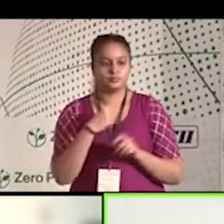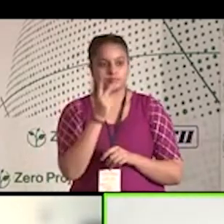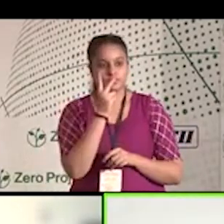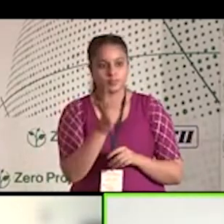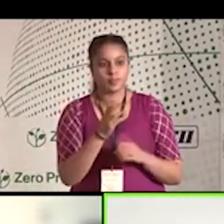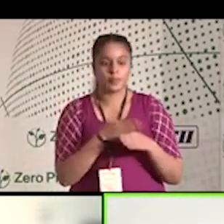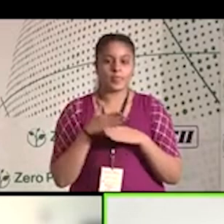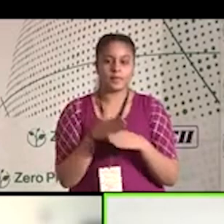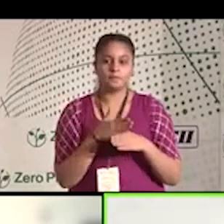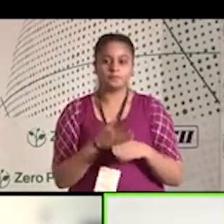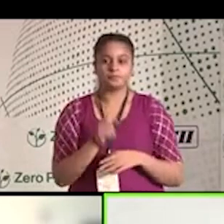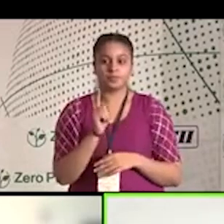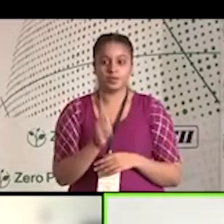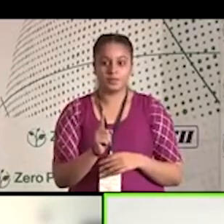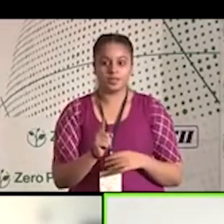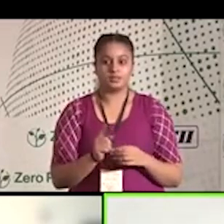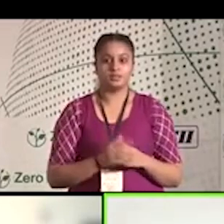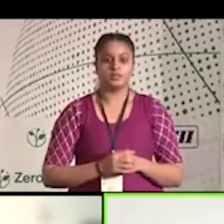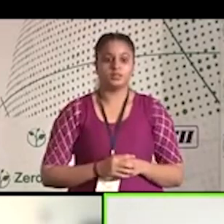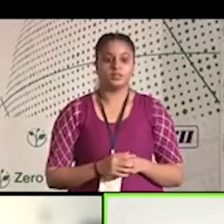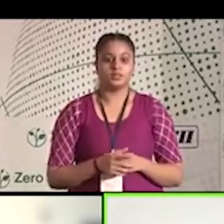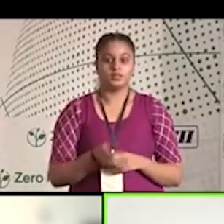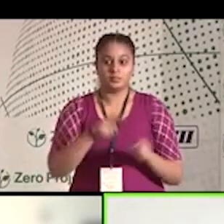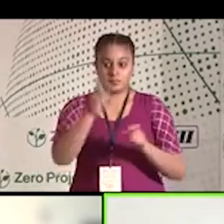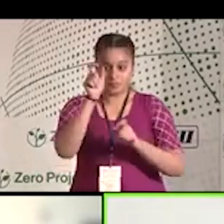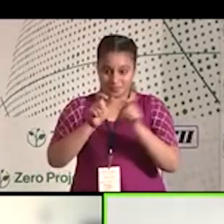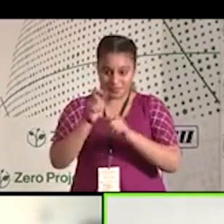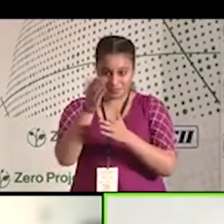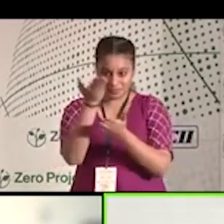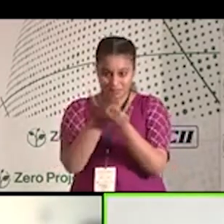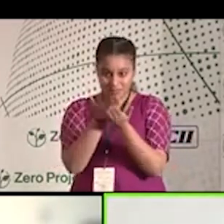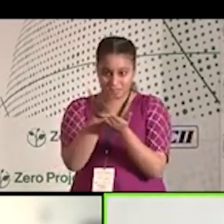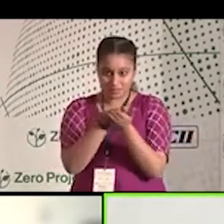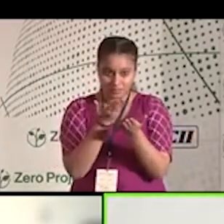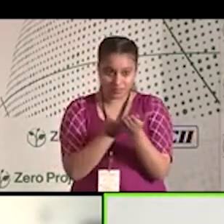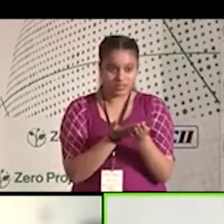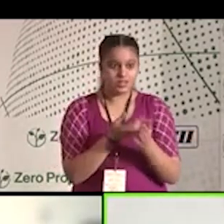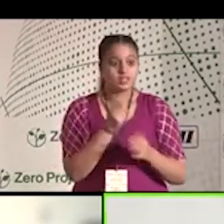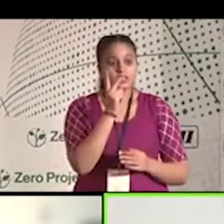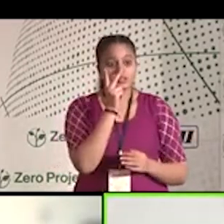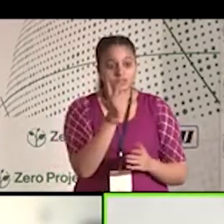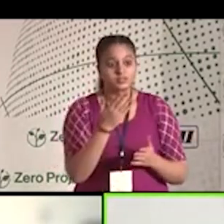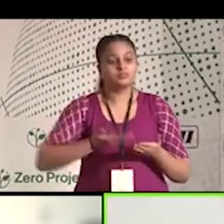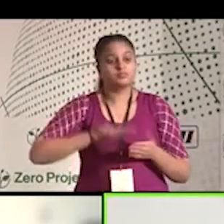But for the candidate to even go through that training and be effective.